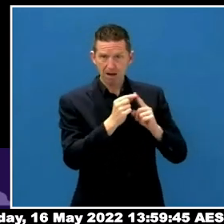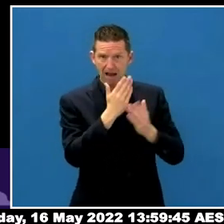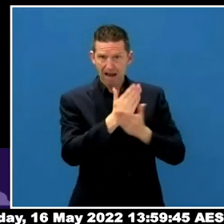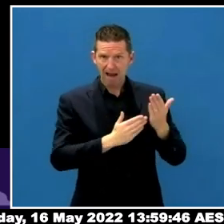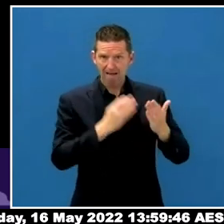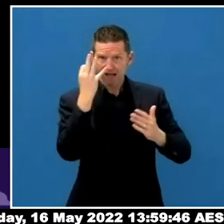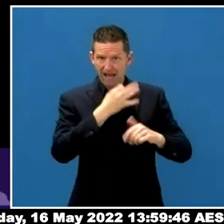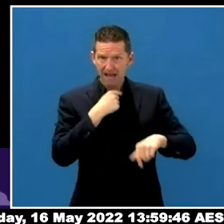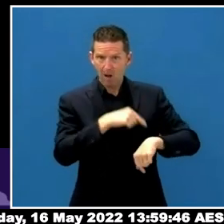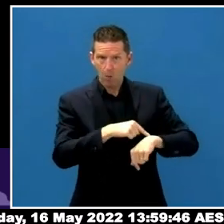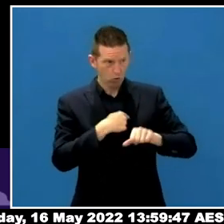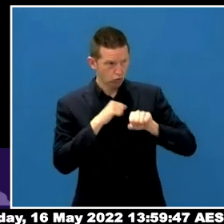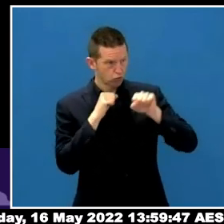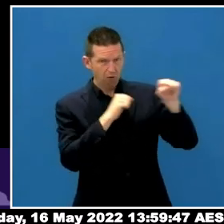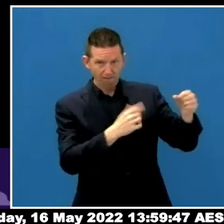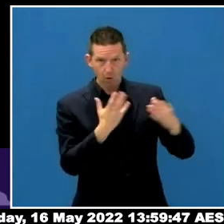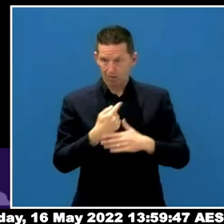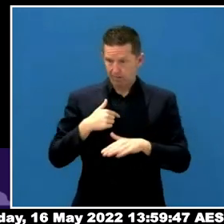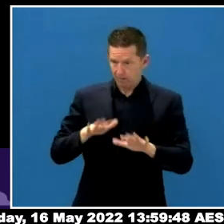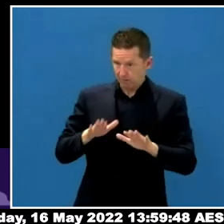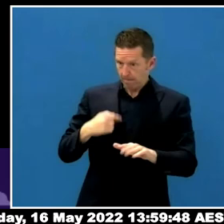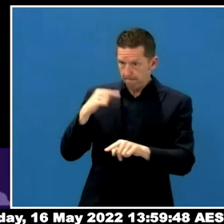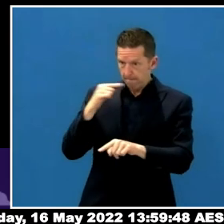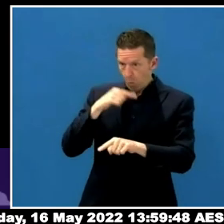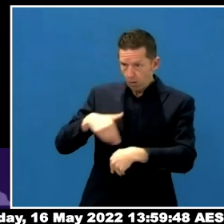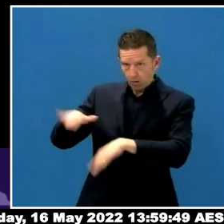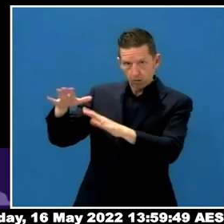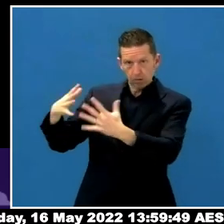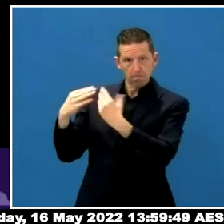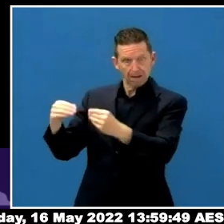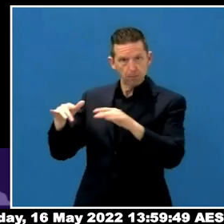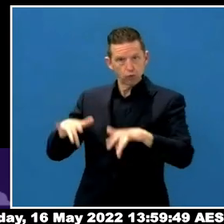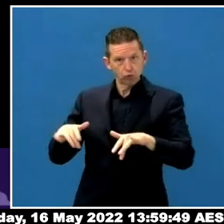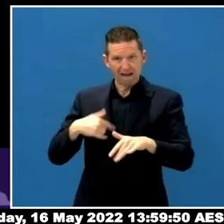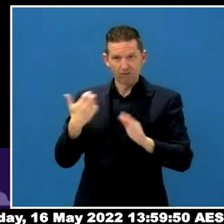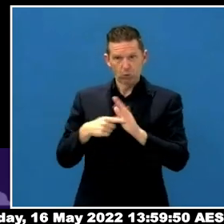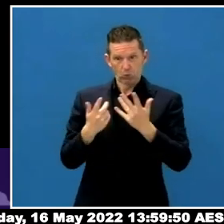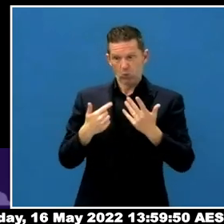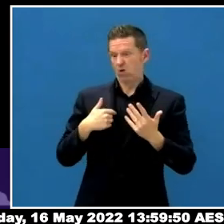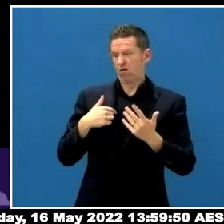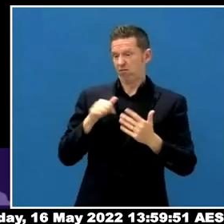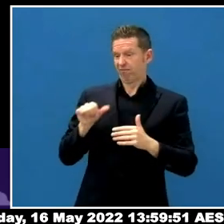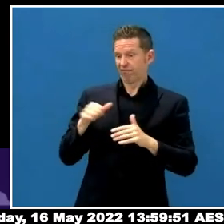So we ended up having to drop him off a the centre because the bus didn't show up.